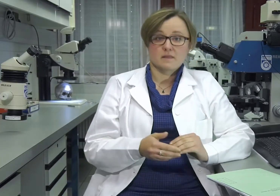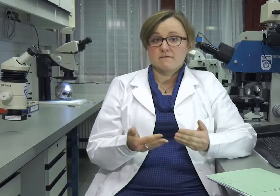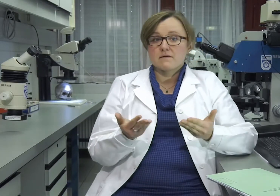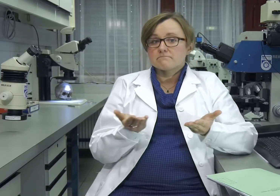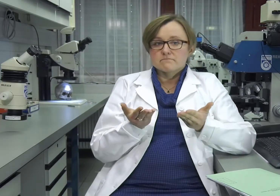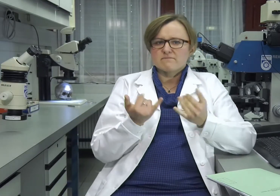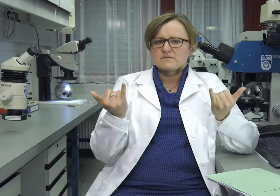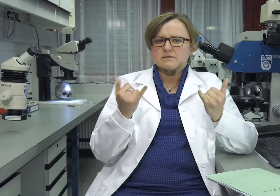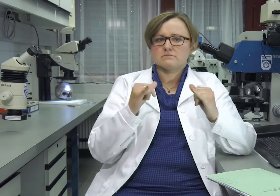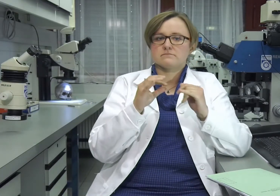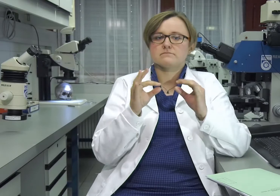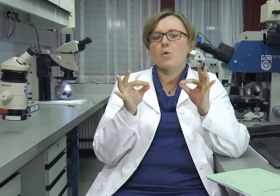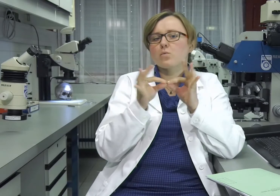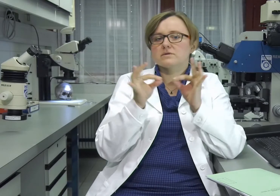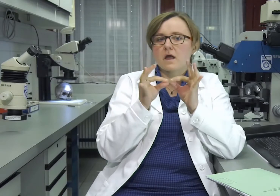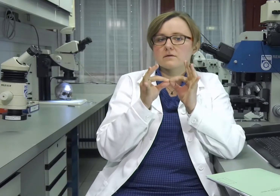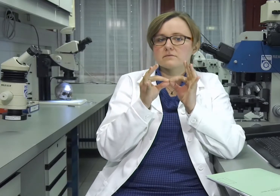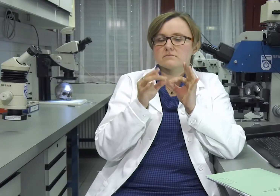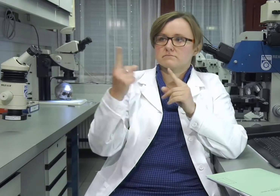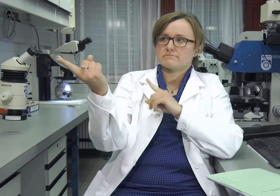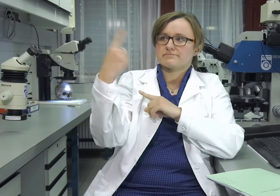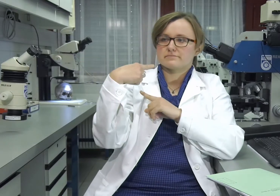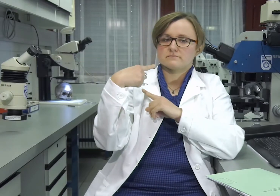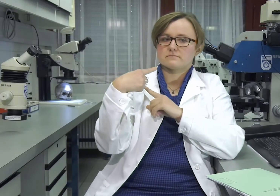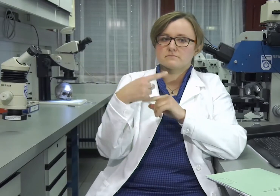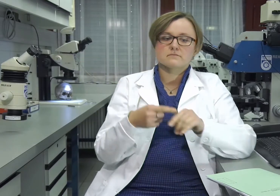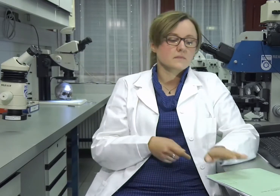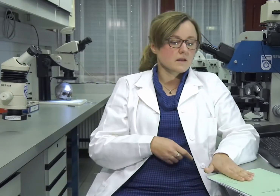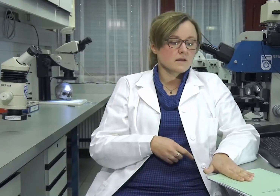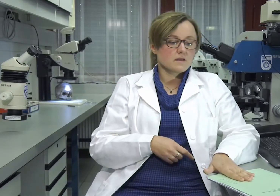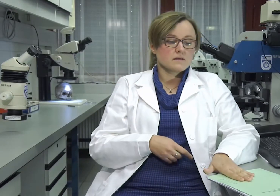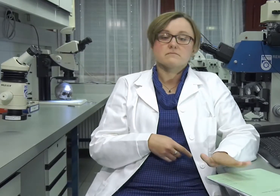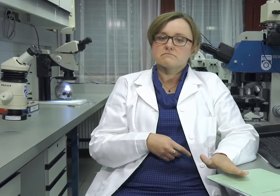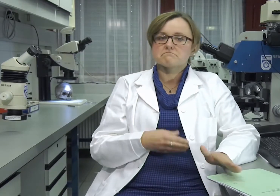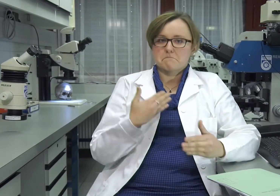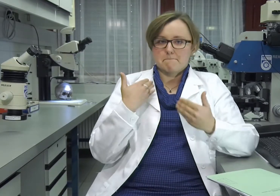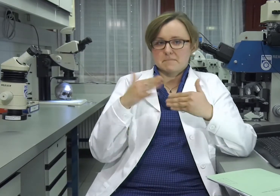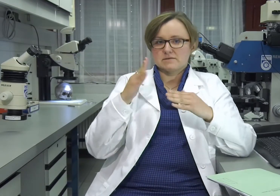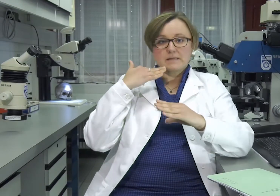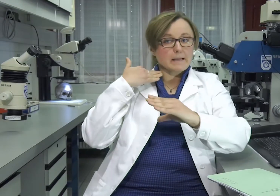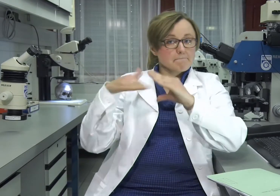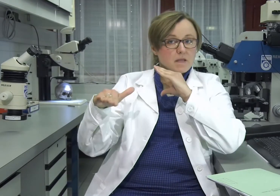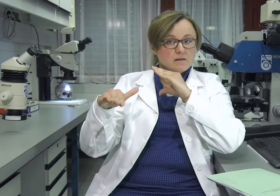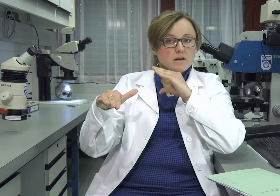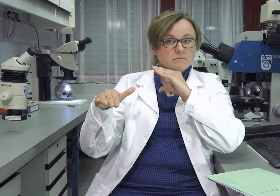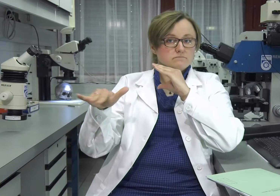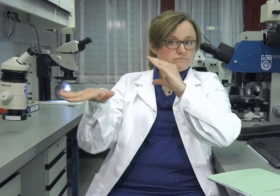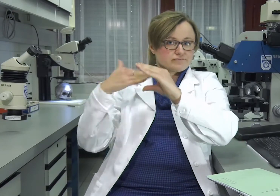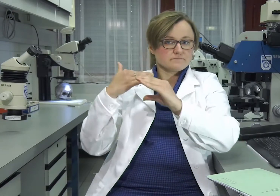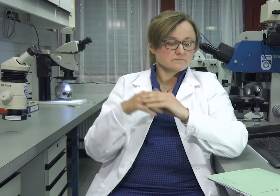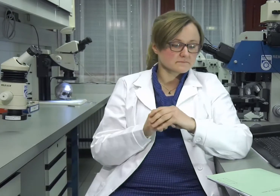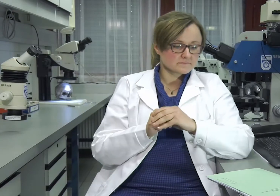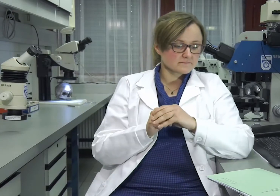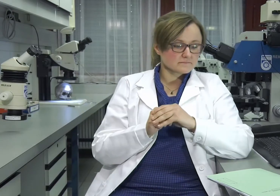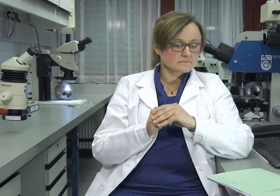How does that work? I usually receive the assignment descriptions directly by email.